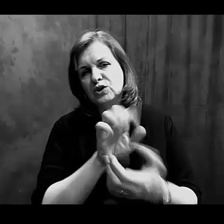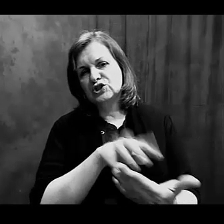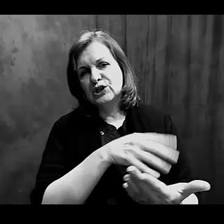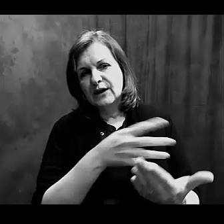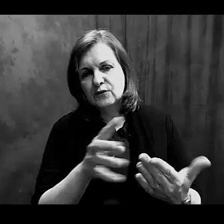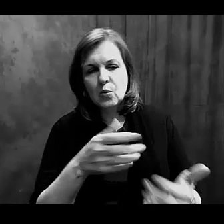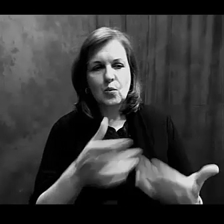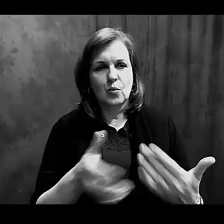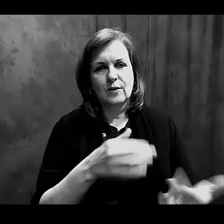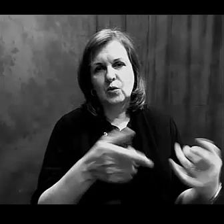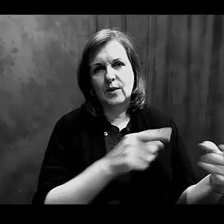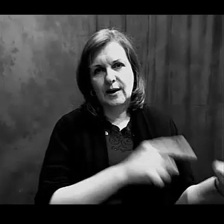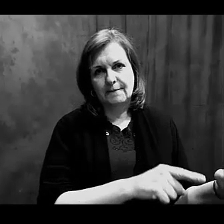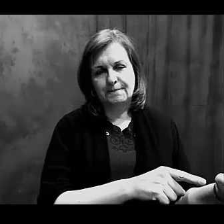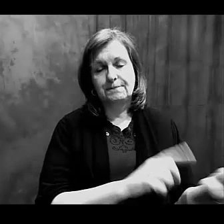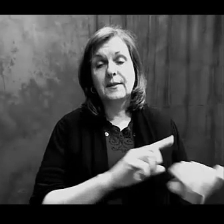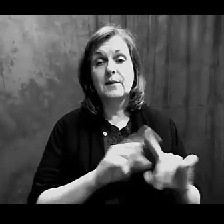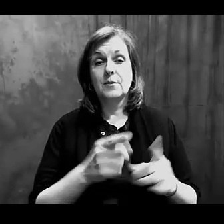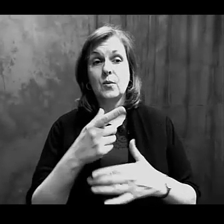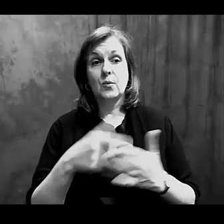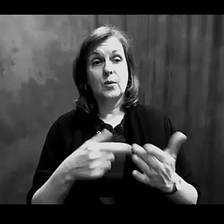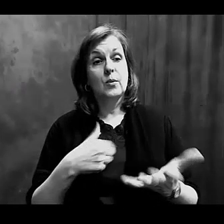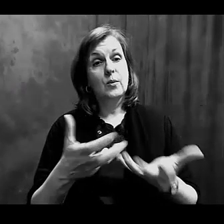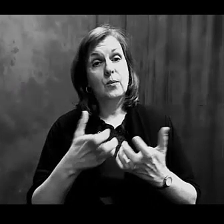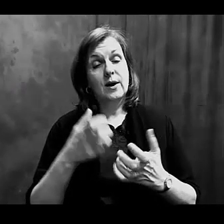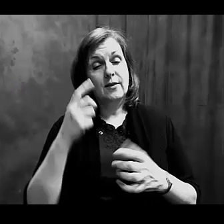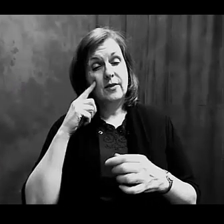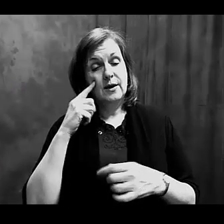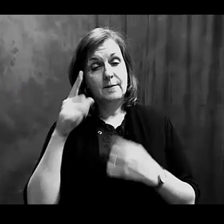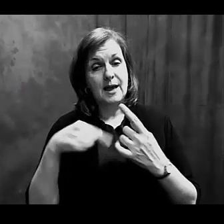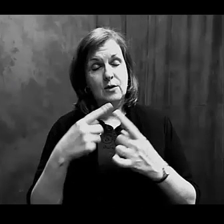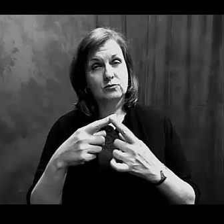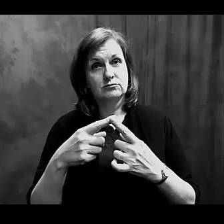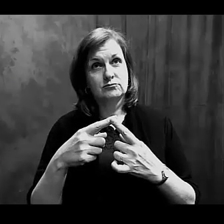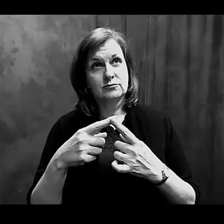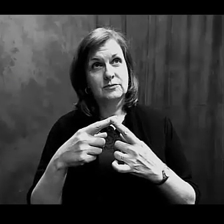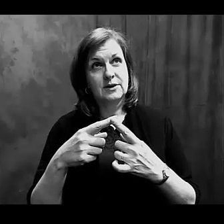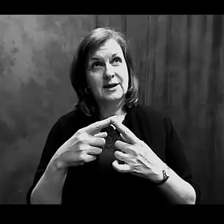class schedules and work schedules and whatever's going on for us but what we want to